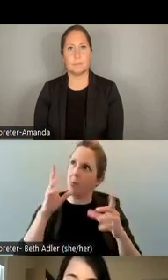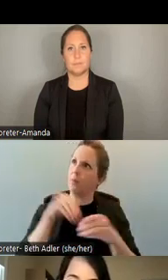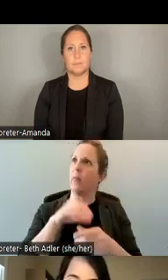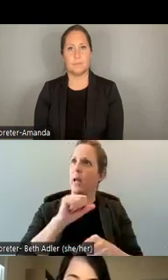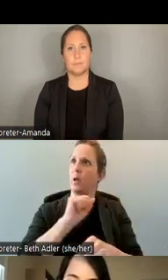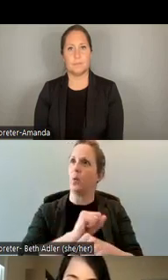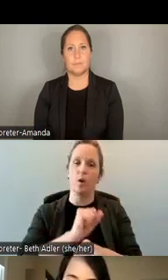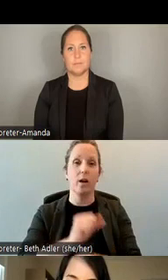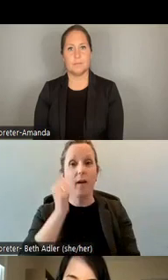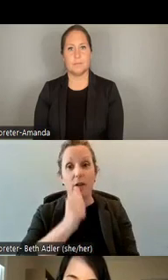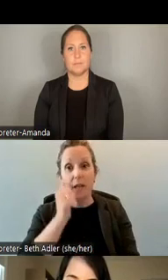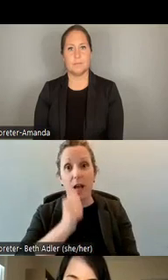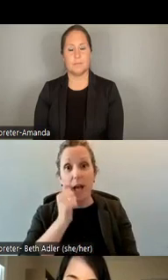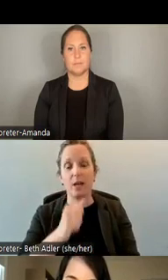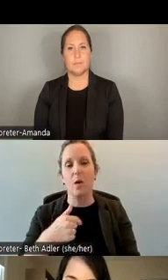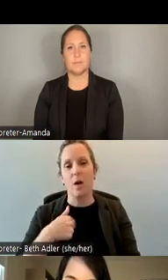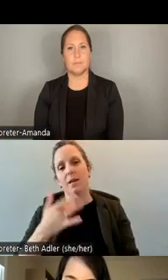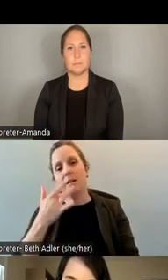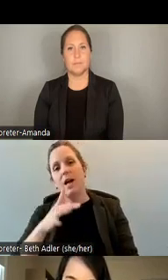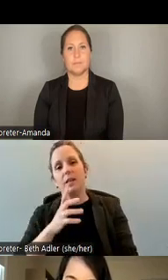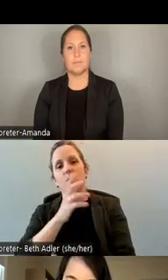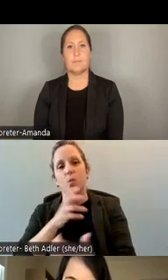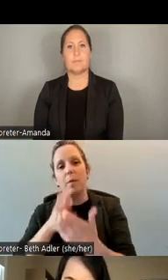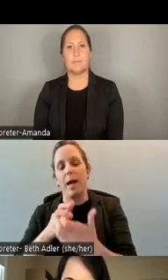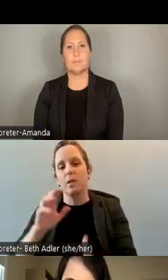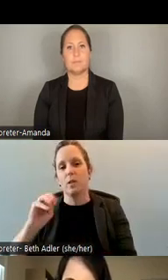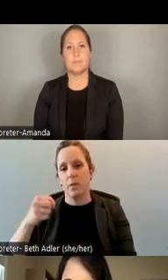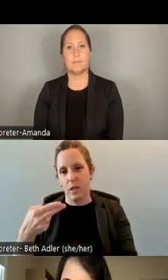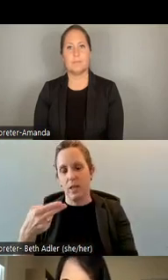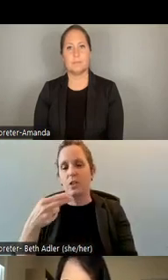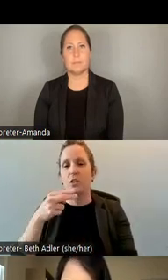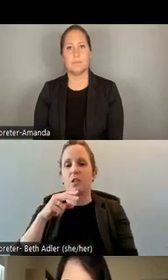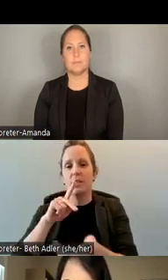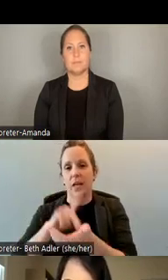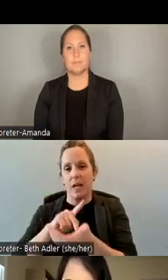fortunate to match into the MGH McLean Psychiatry program where Colin was one of my good friends and